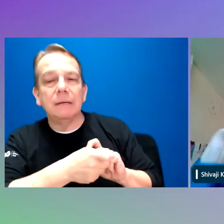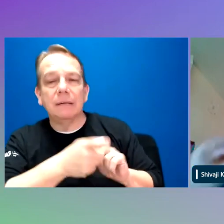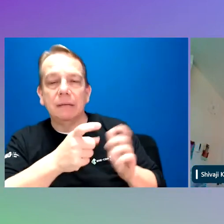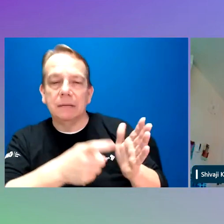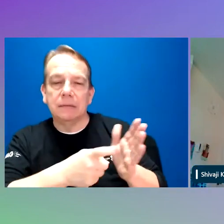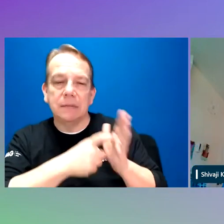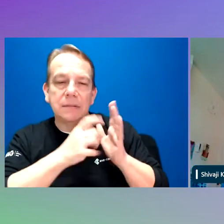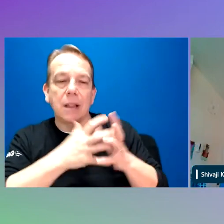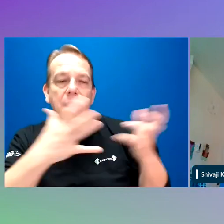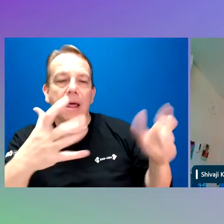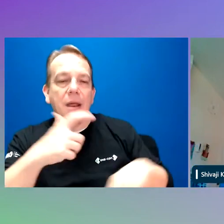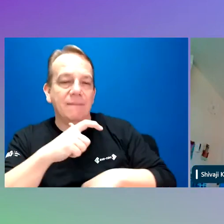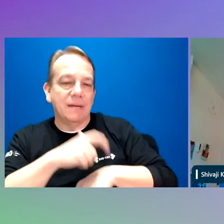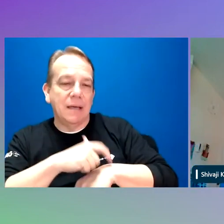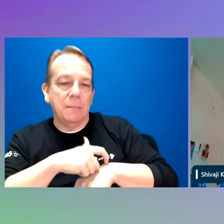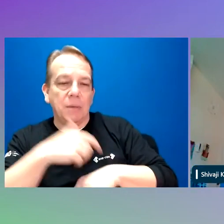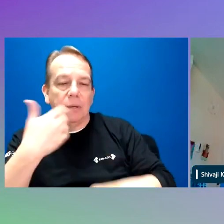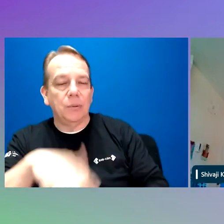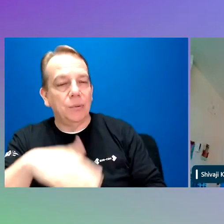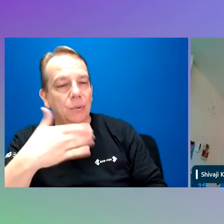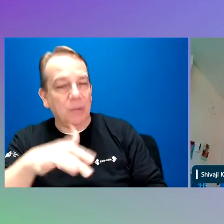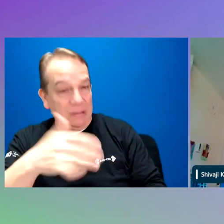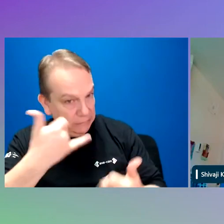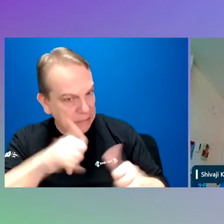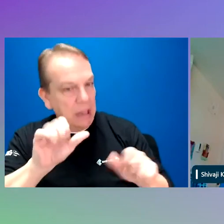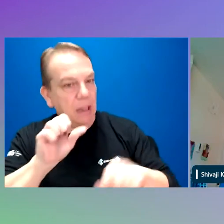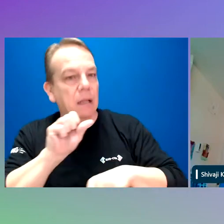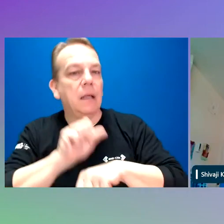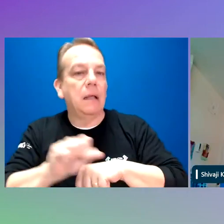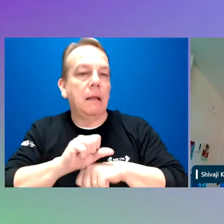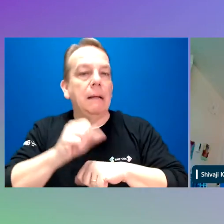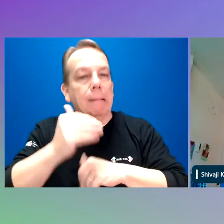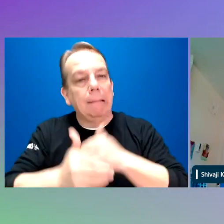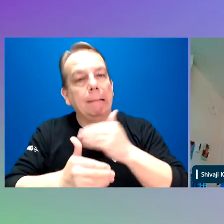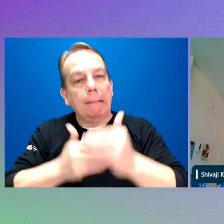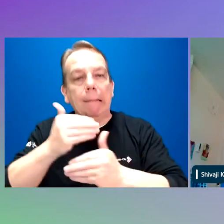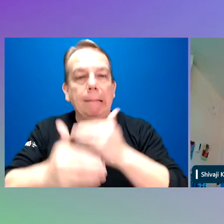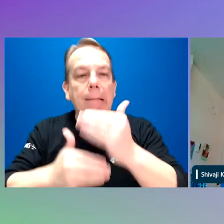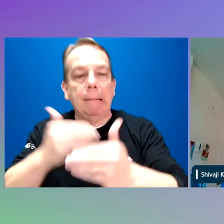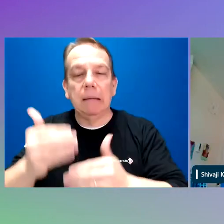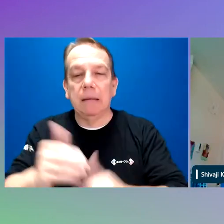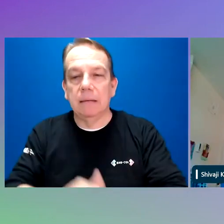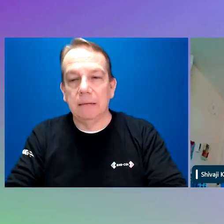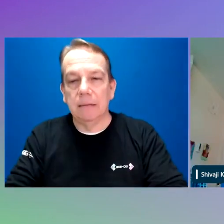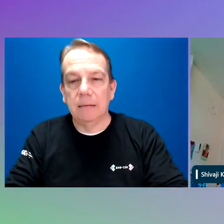it is still a work in progress.